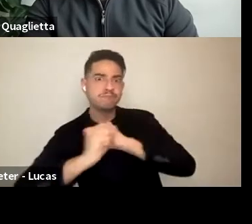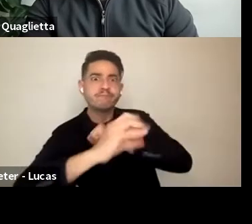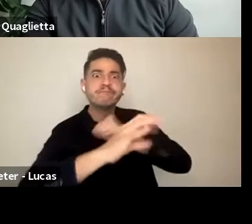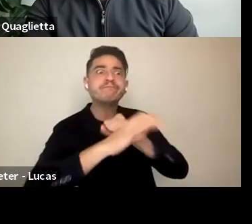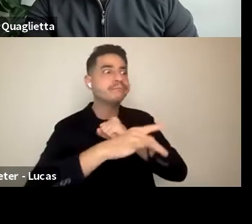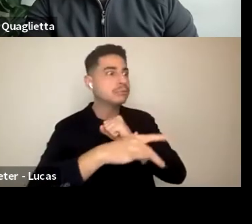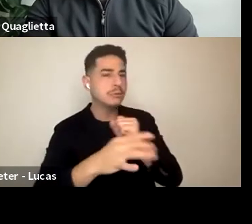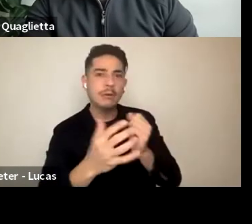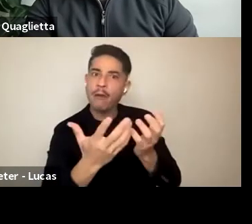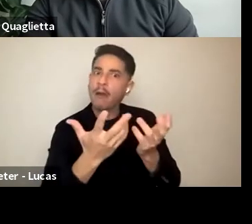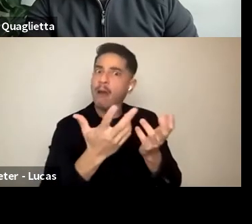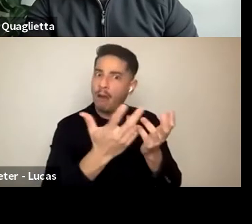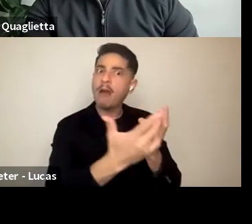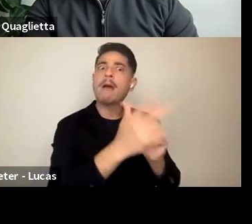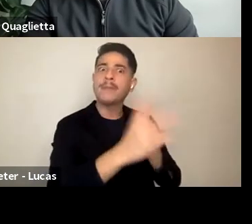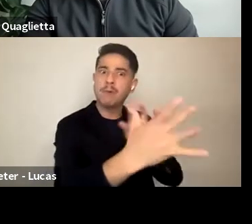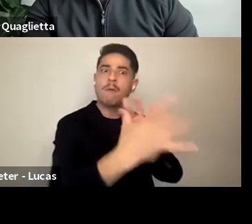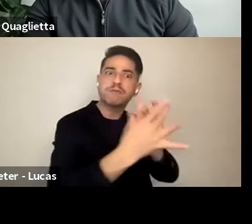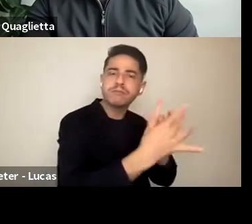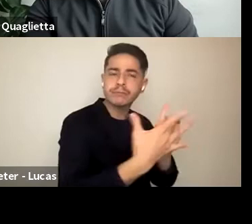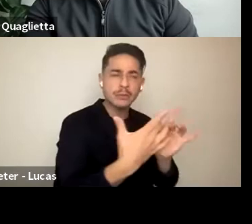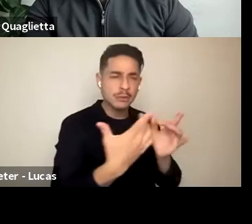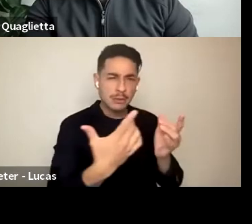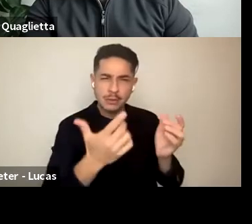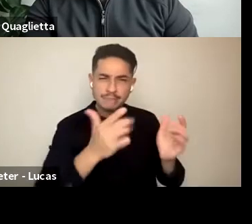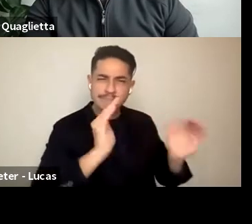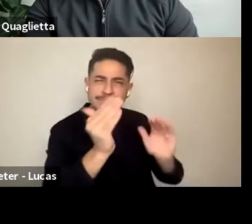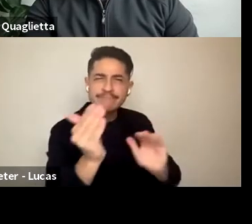revenue that's coming in per lead so that you can then, you